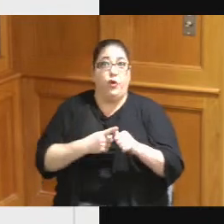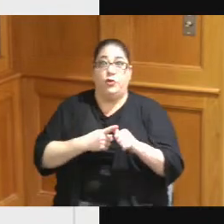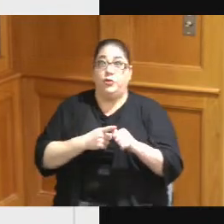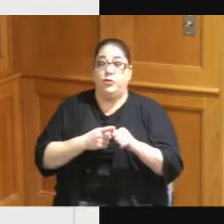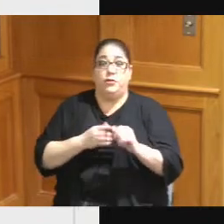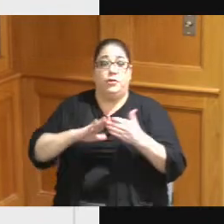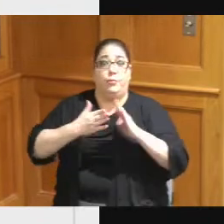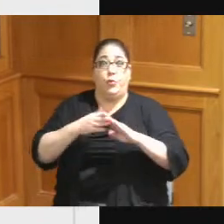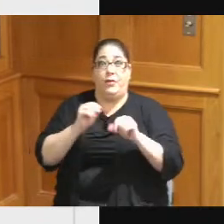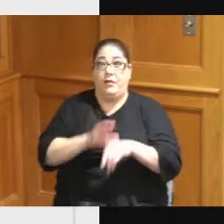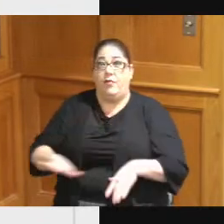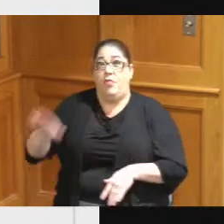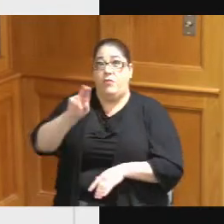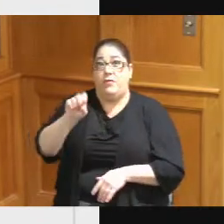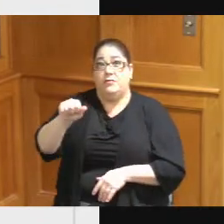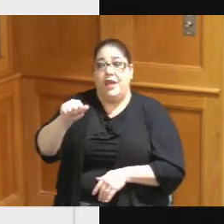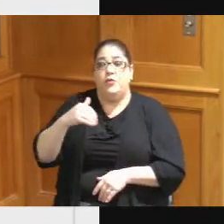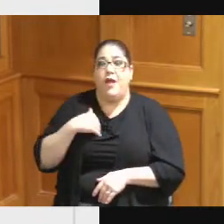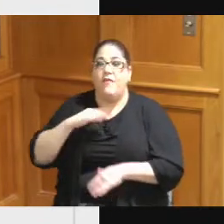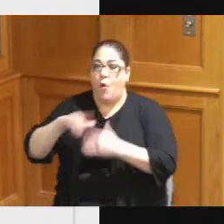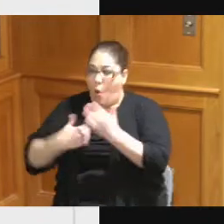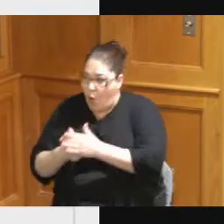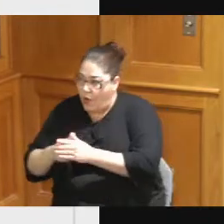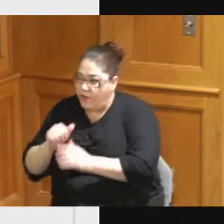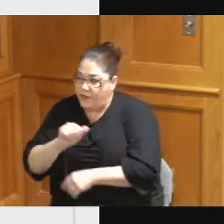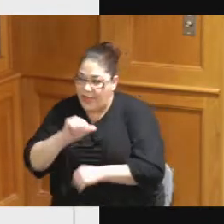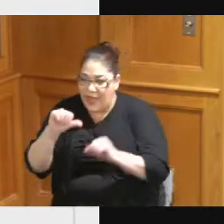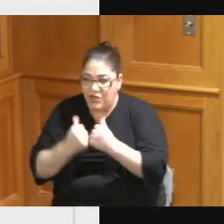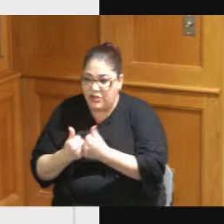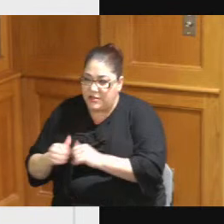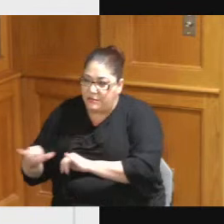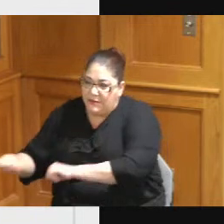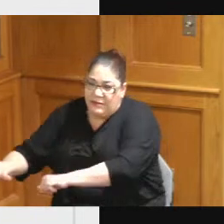nation to have all of our agencies on the same homeless management information system